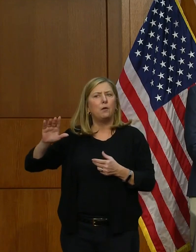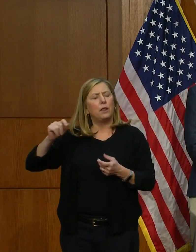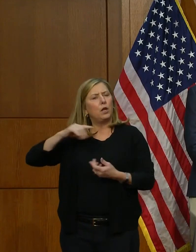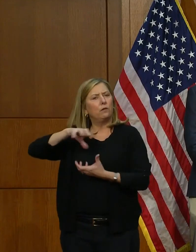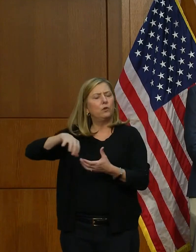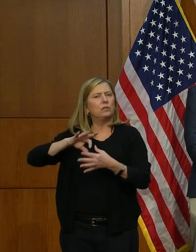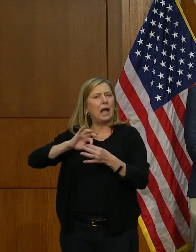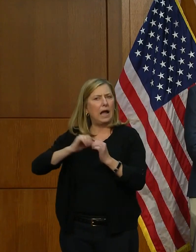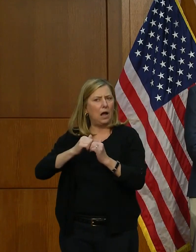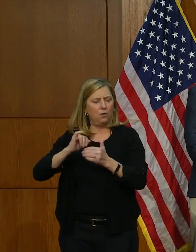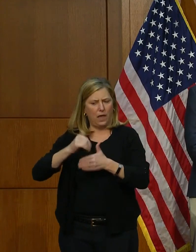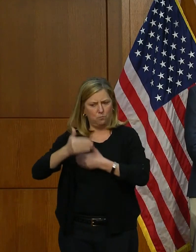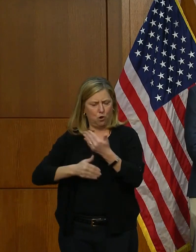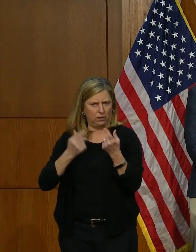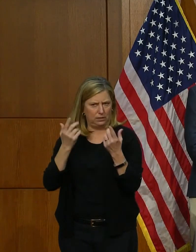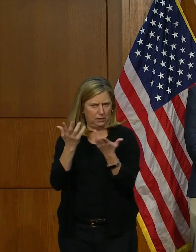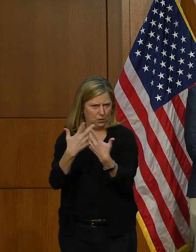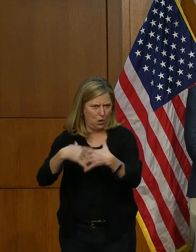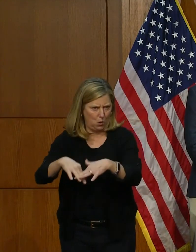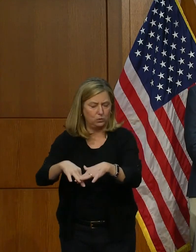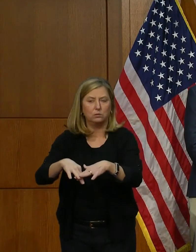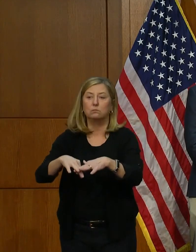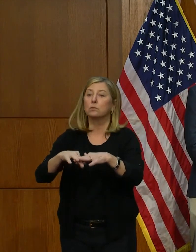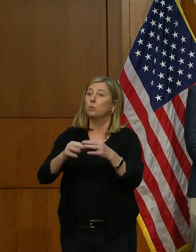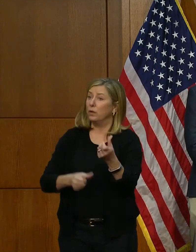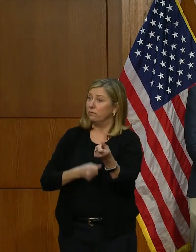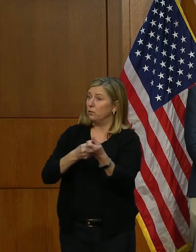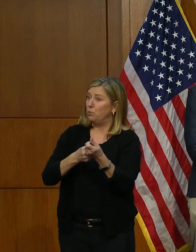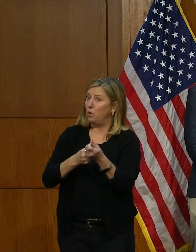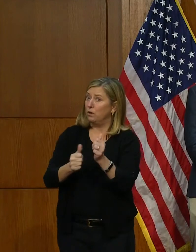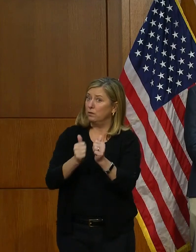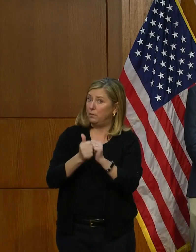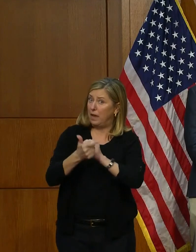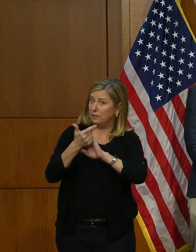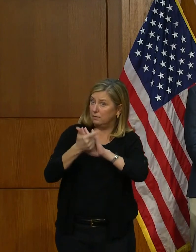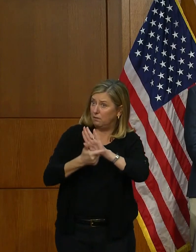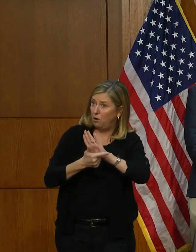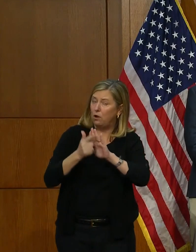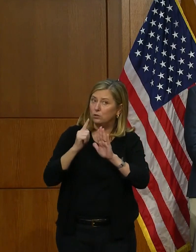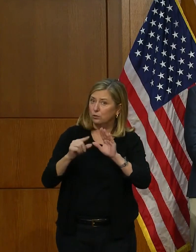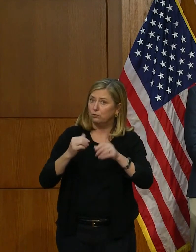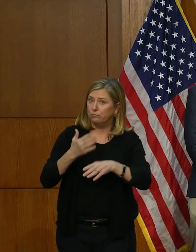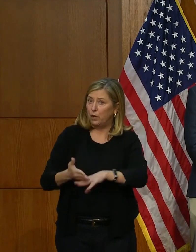TOAST IG'S OFFICE OVER HOW THE PAROLE PROCESS WORKS, AND WE HAVE SUPPORTED LEGISLATION